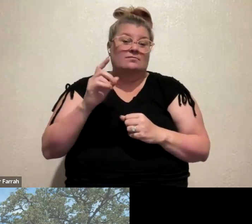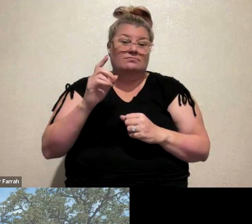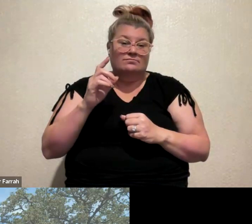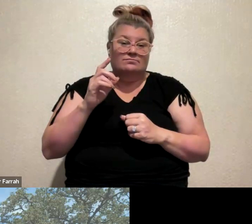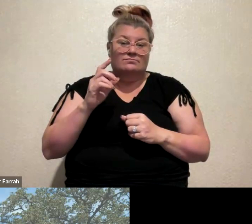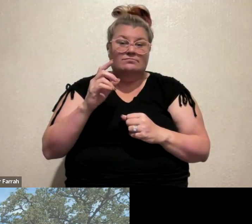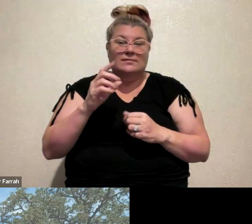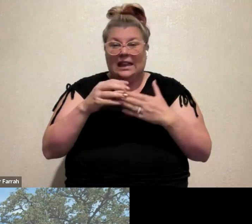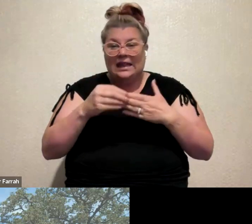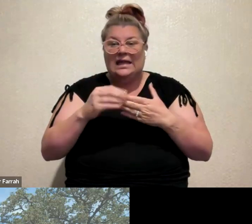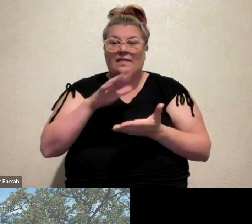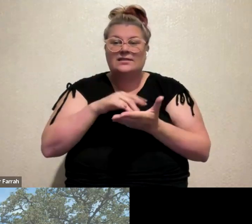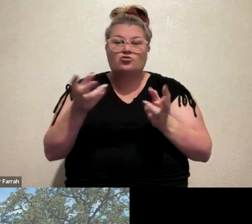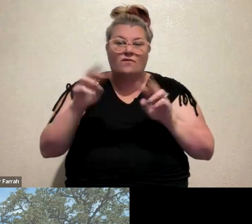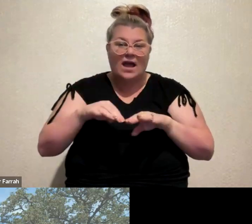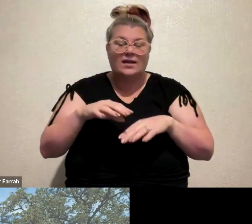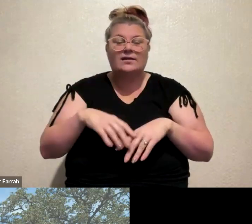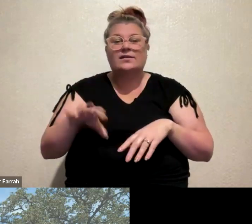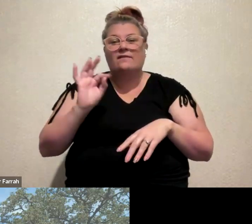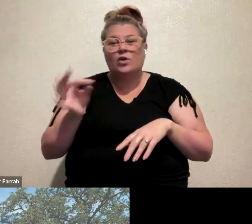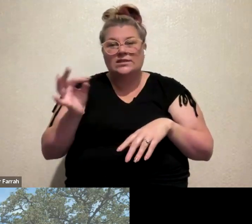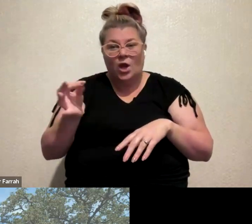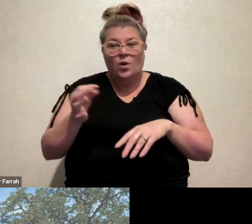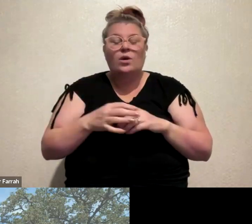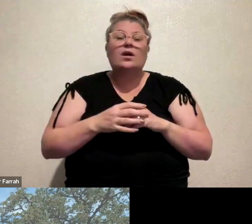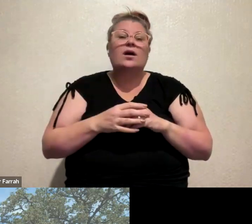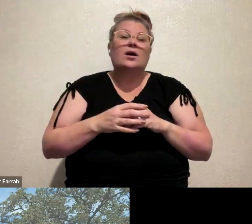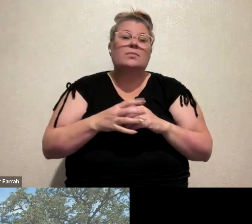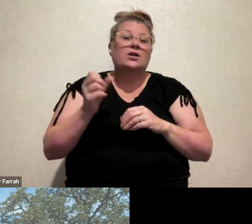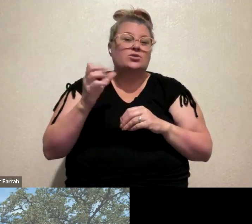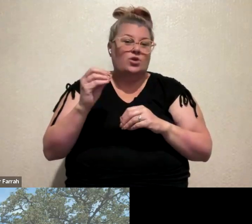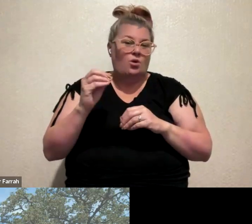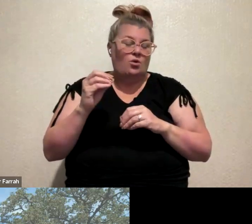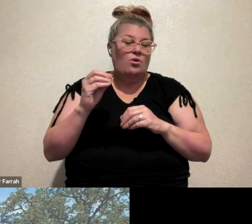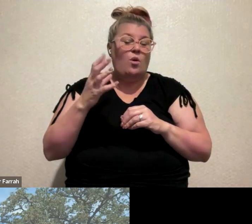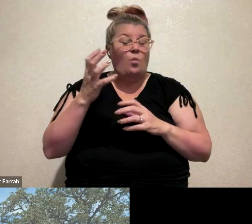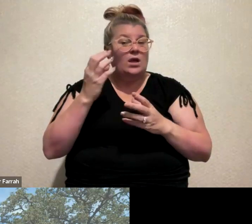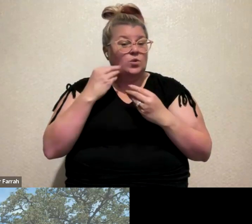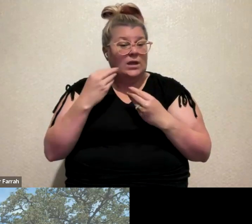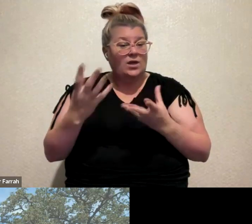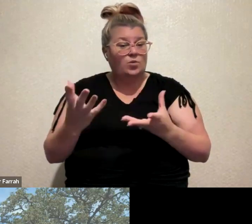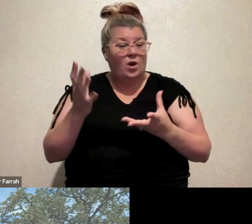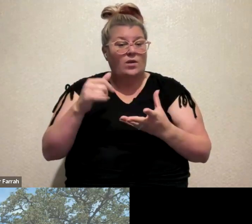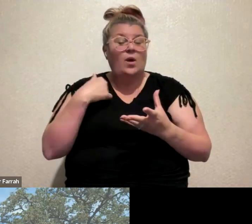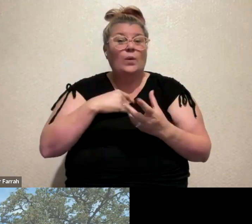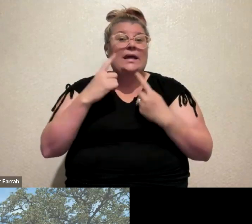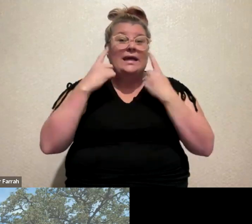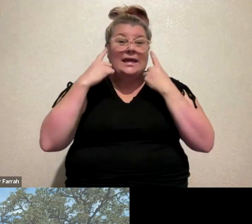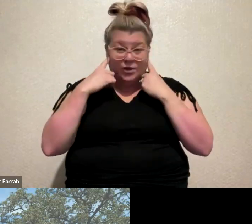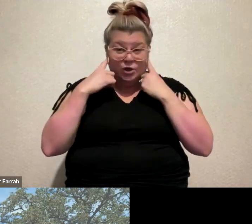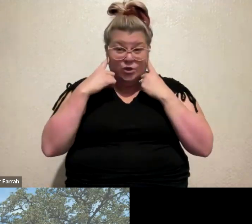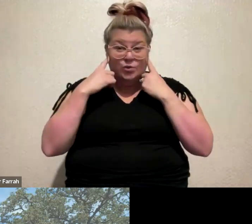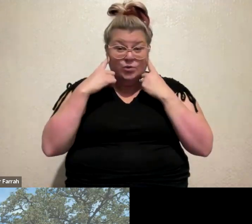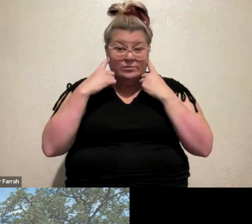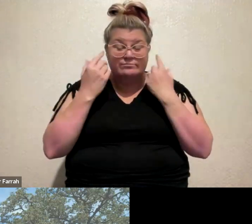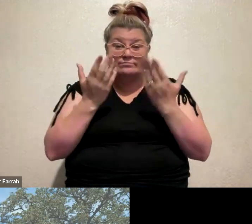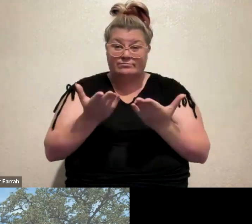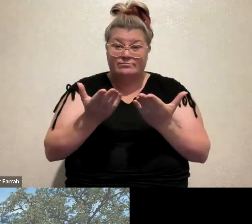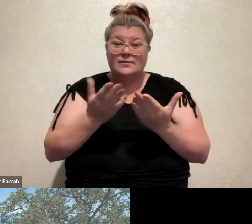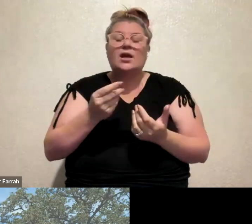Valley and in Fresno. So want to let you know that that we hear you, and you'll see that in the Plan